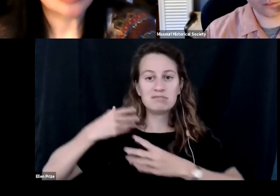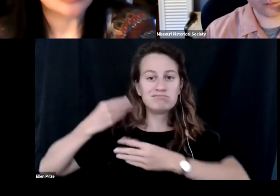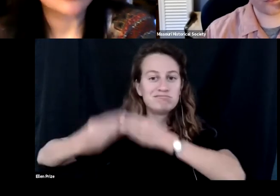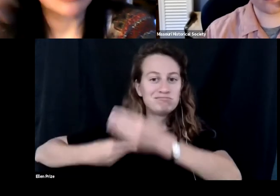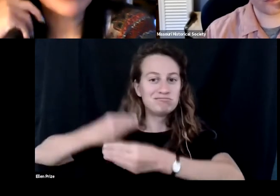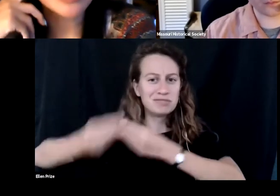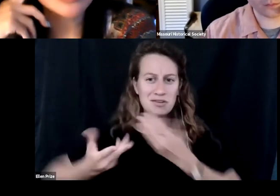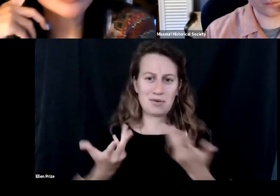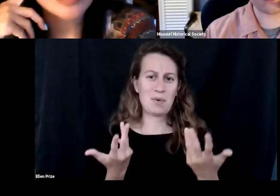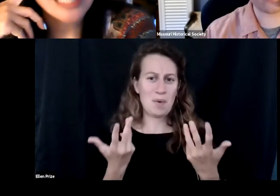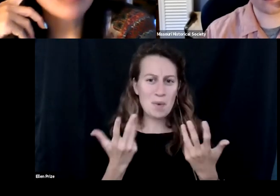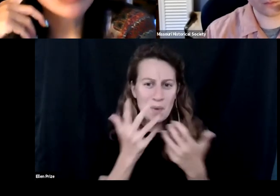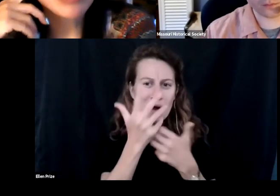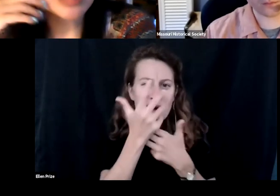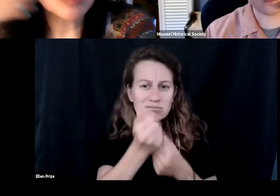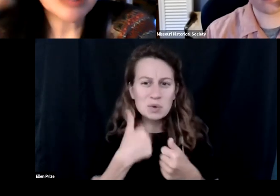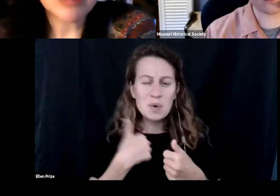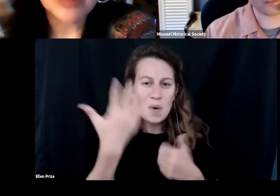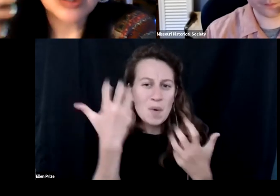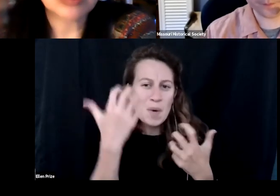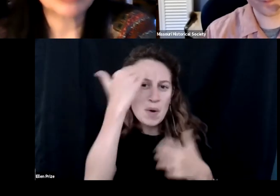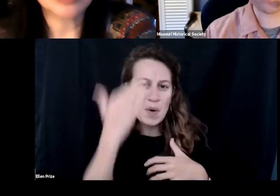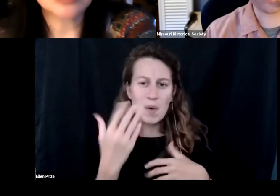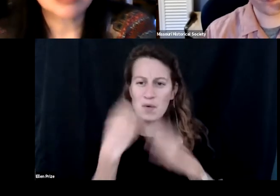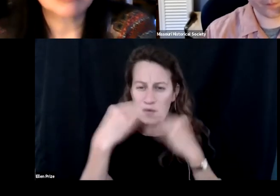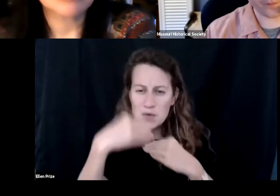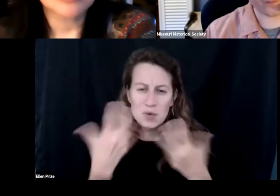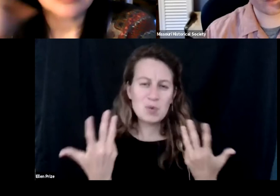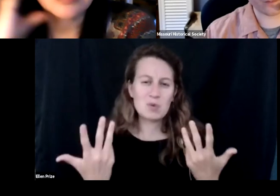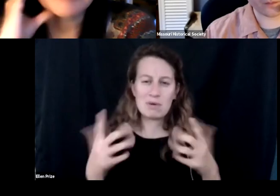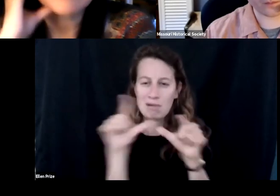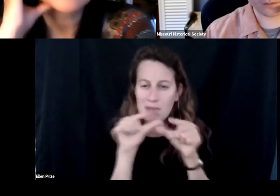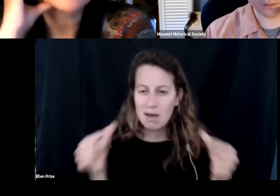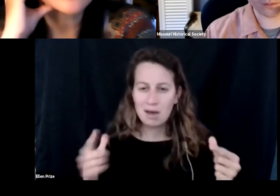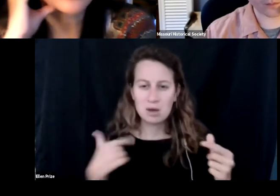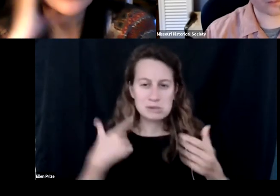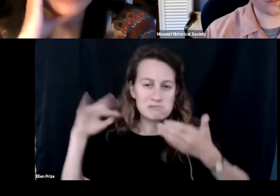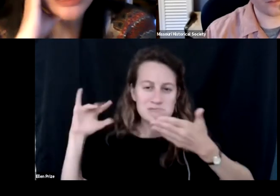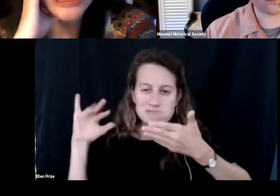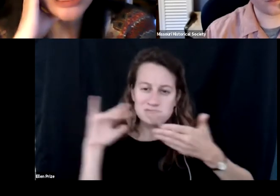to meet him. And here are all of his stories. And I got to see the house that she grew up in and hear about the silkworms and